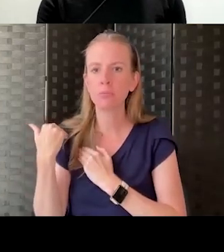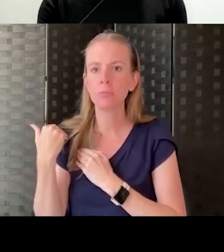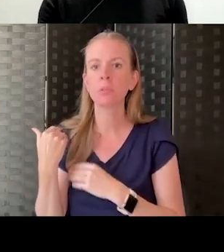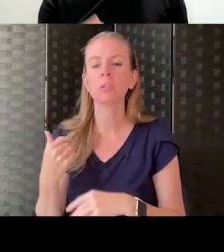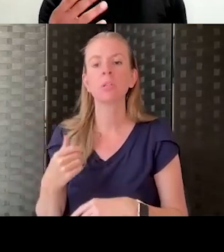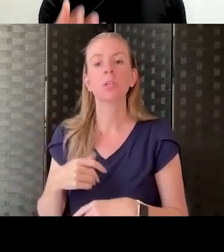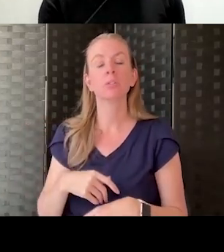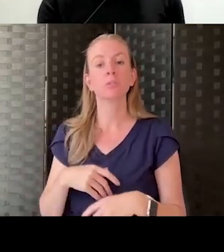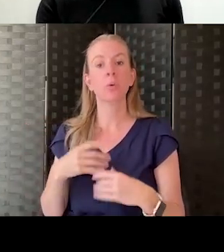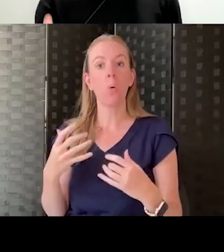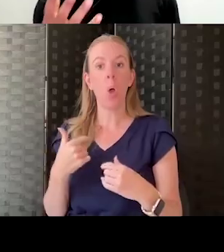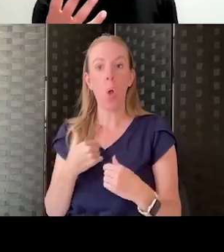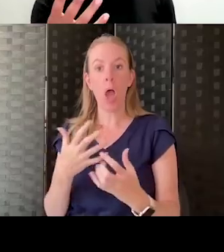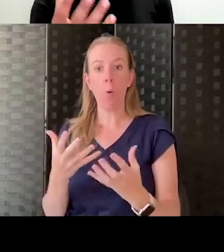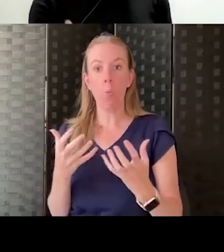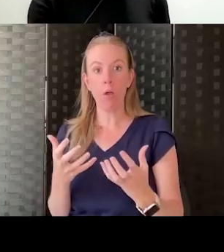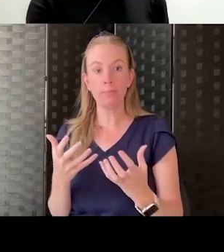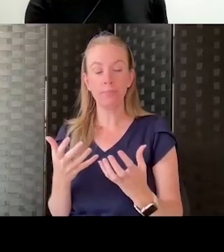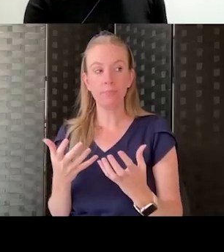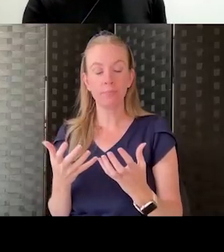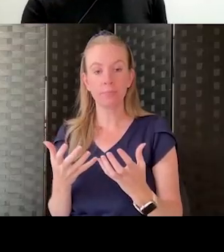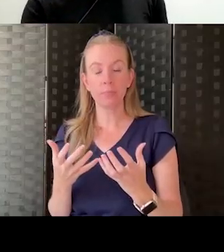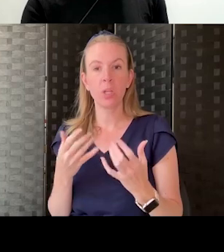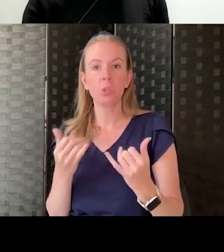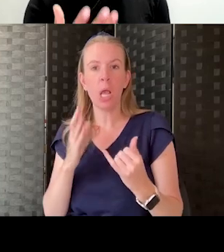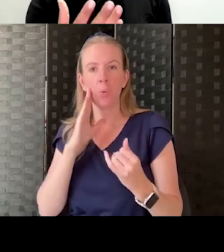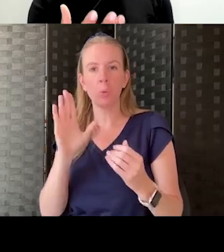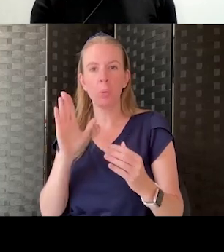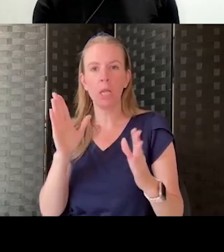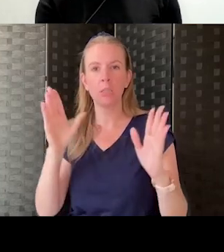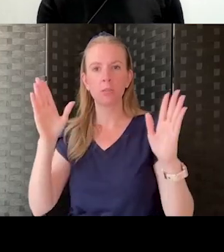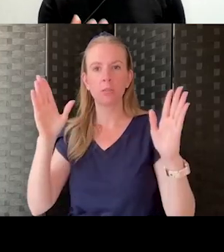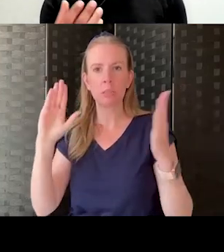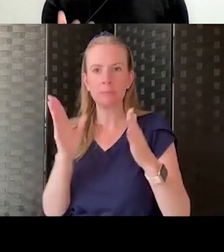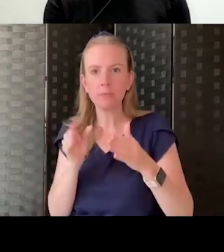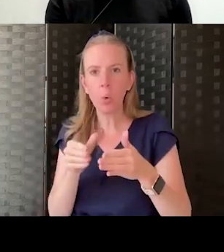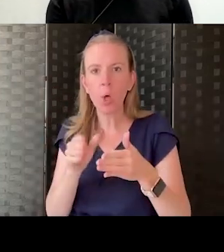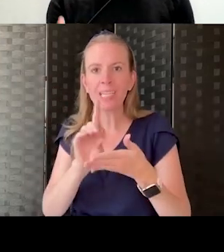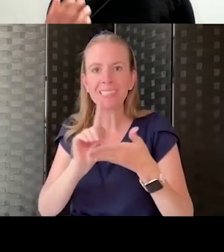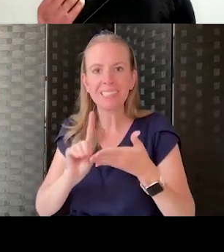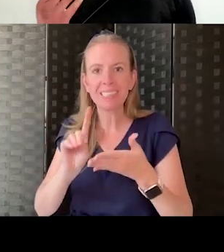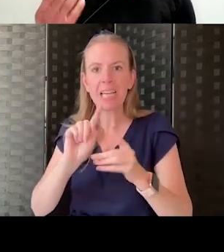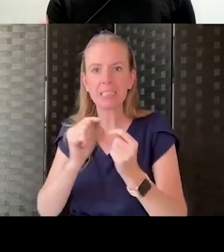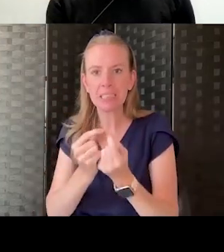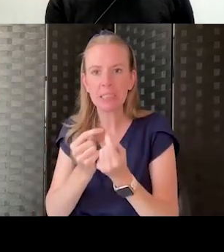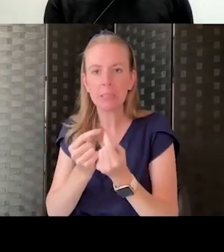talk what I'm going to do is narrow this down to the design teams, content teams, and the dev